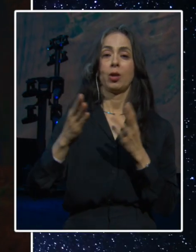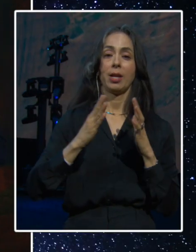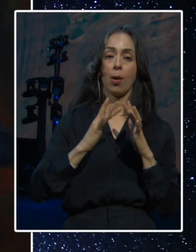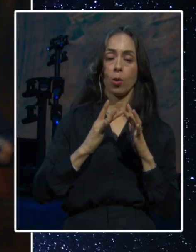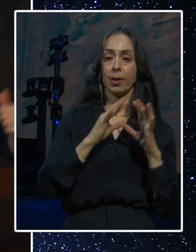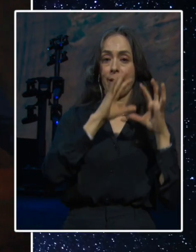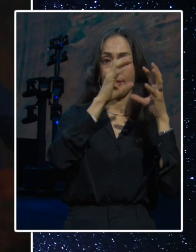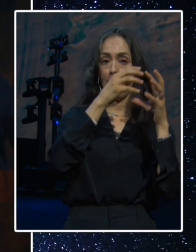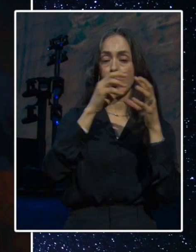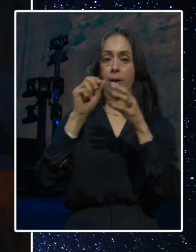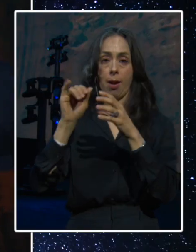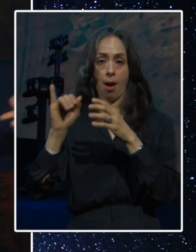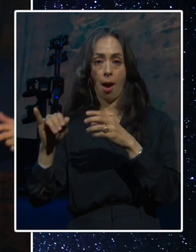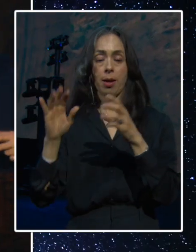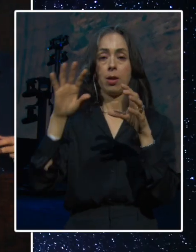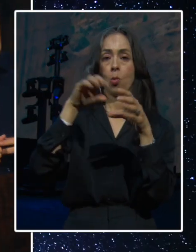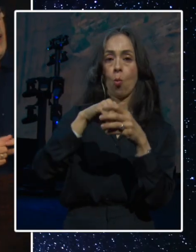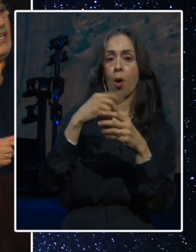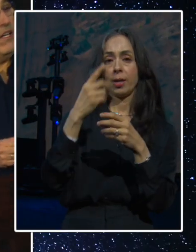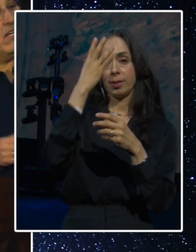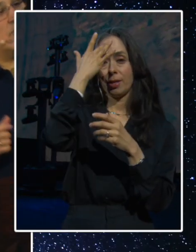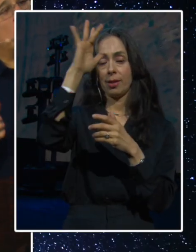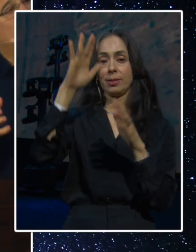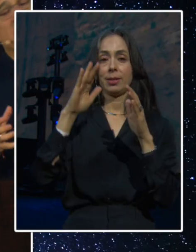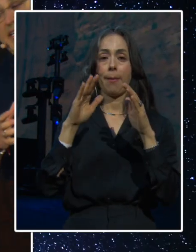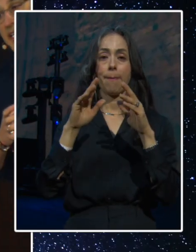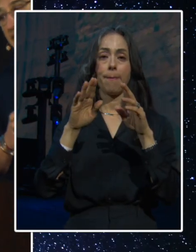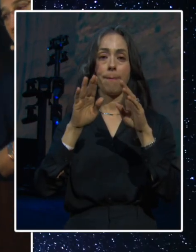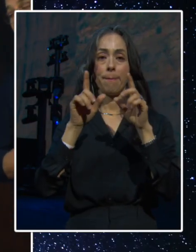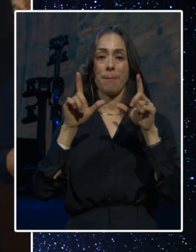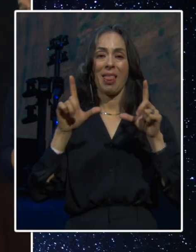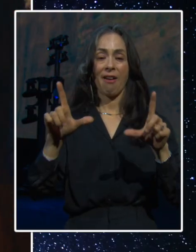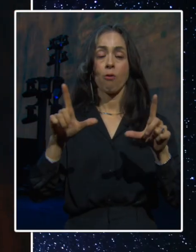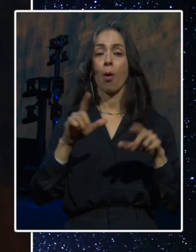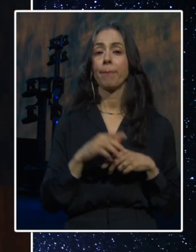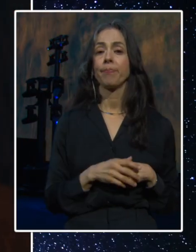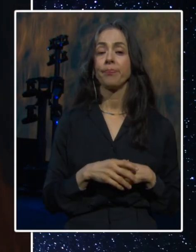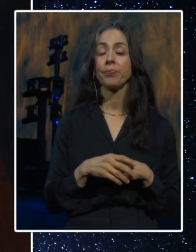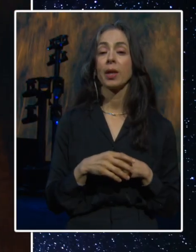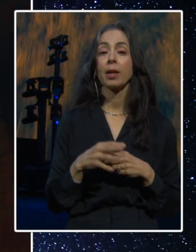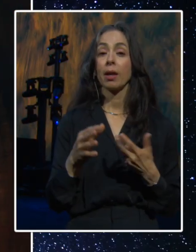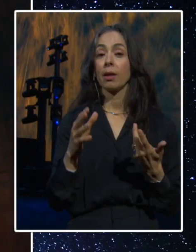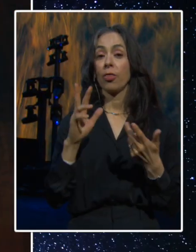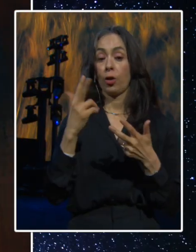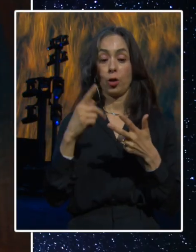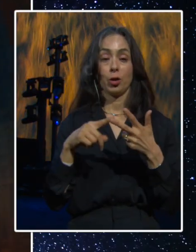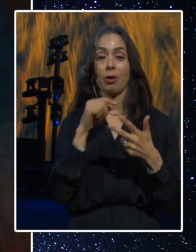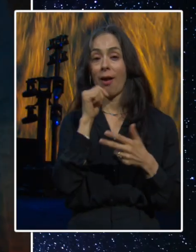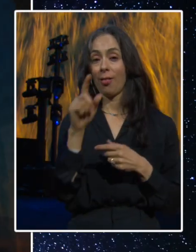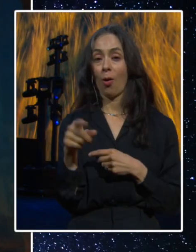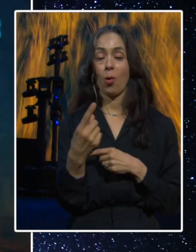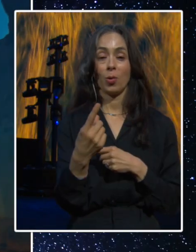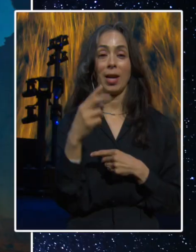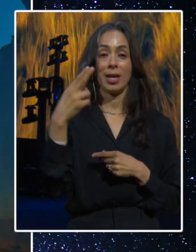unifying networking, cloud, and AI into one intelligent platform. And third, you're not alone.